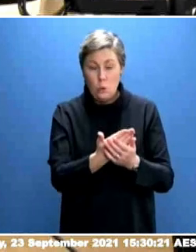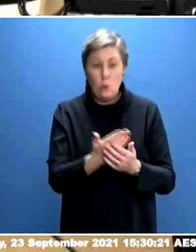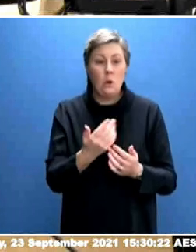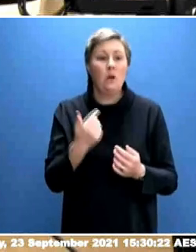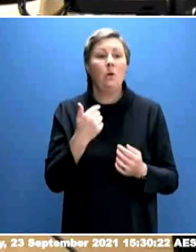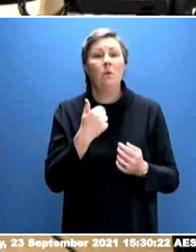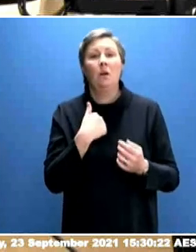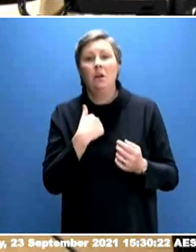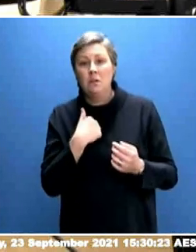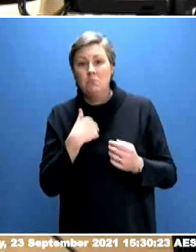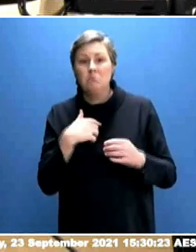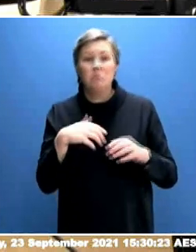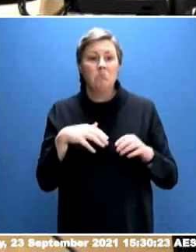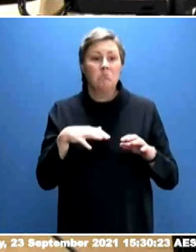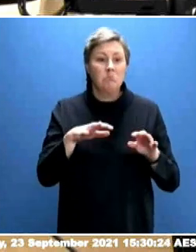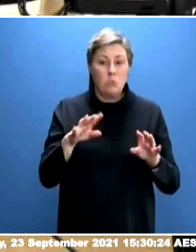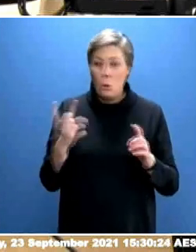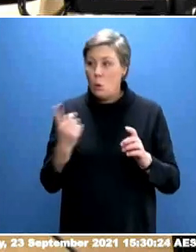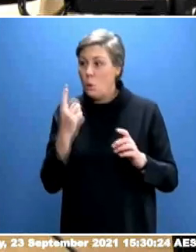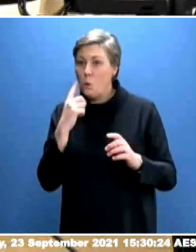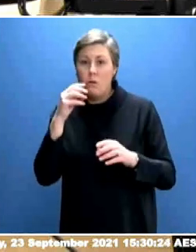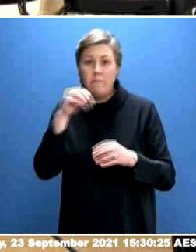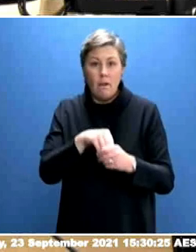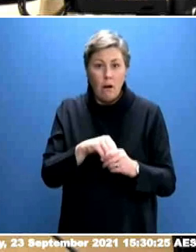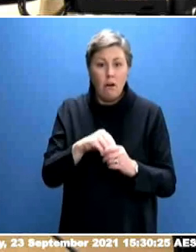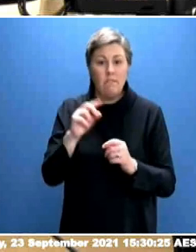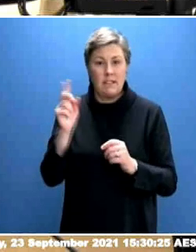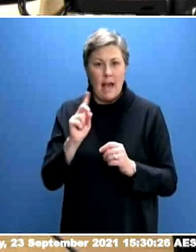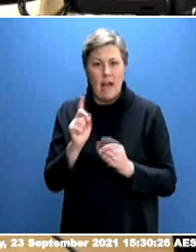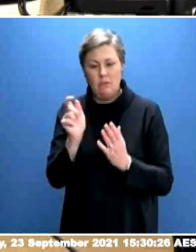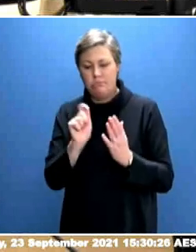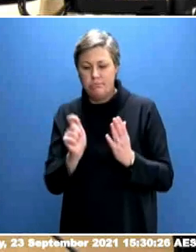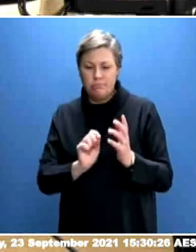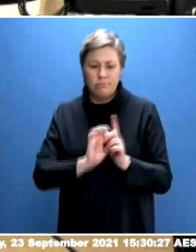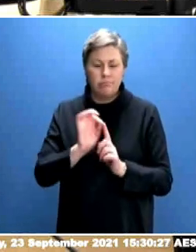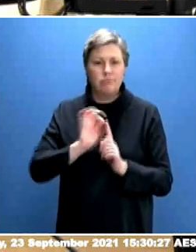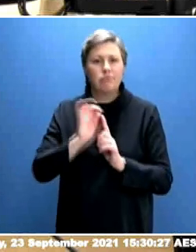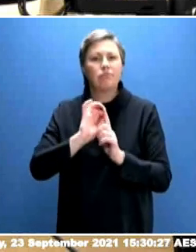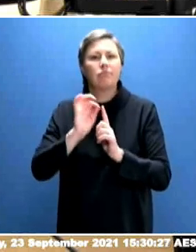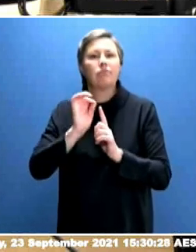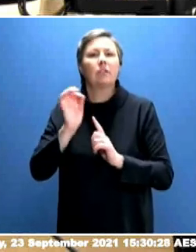and it's in development and certainly parts have commenced.